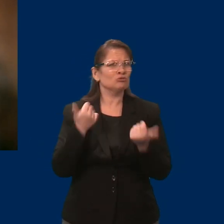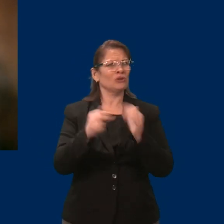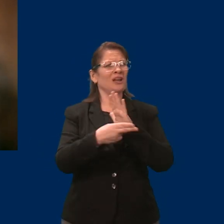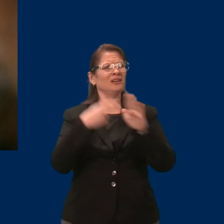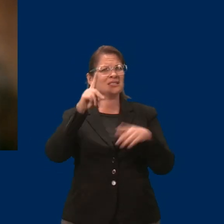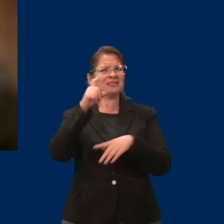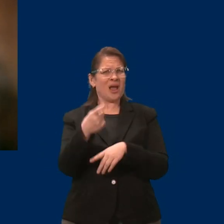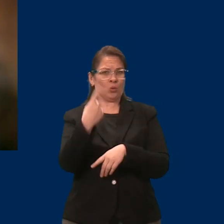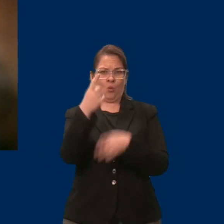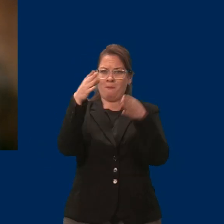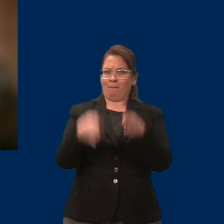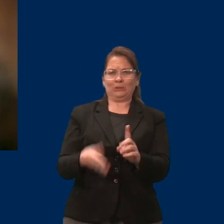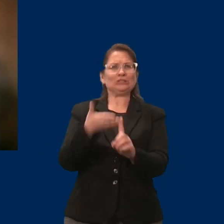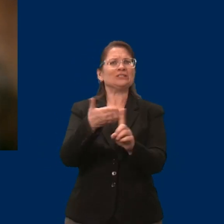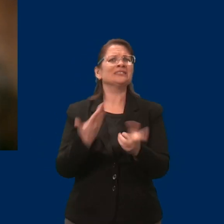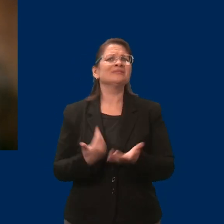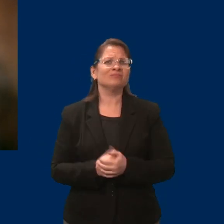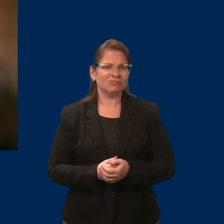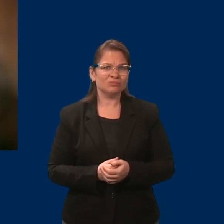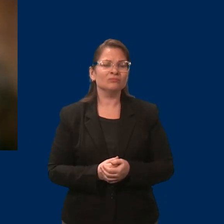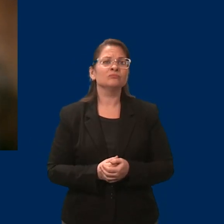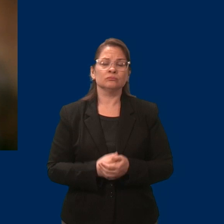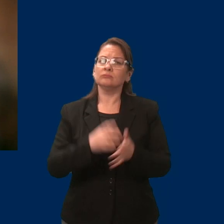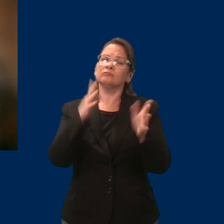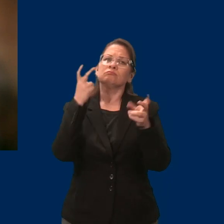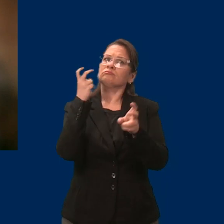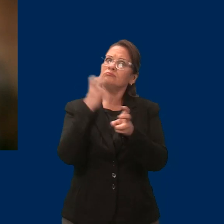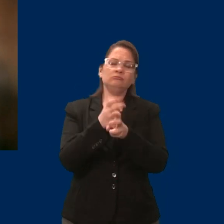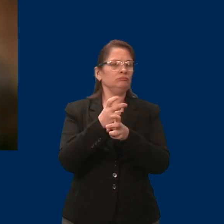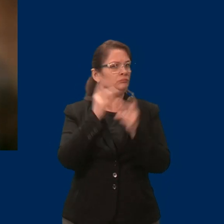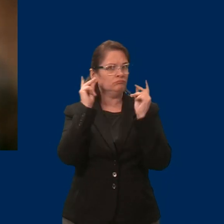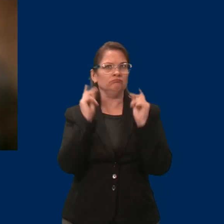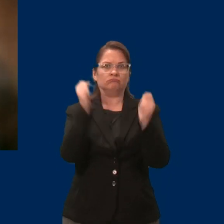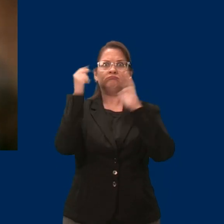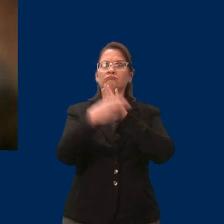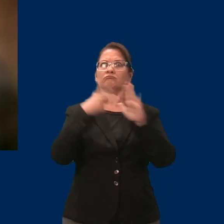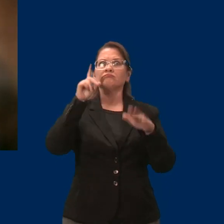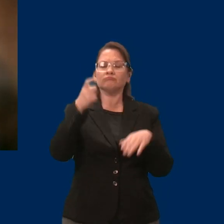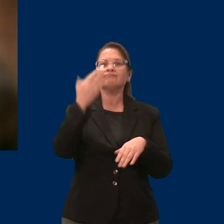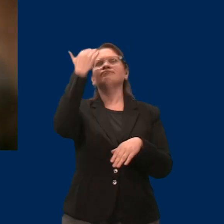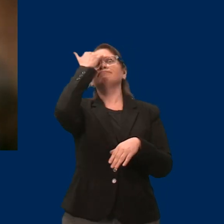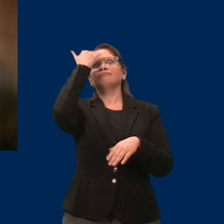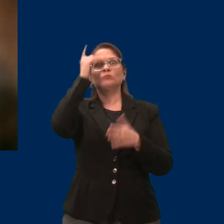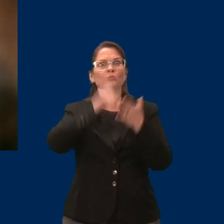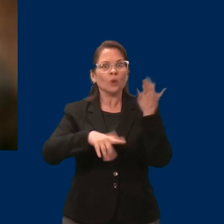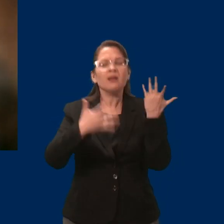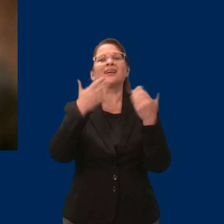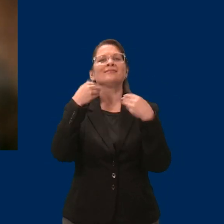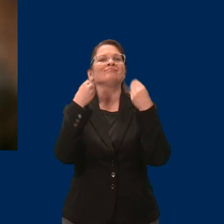be very difficult to receive a diagnosis and get treatment. So when you add network restrictions on top of that,